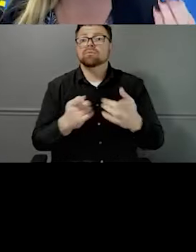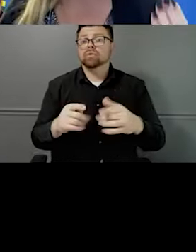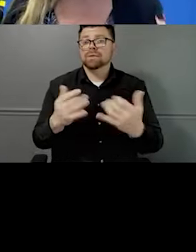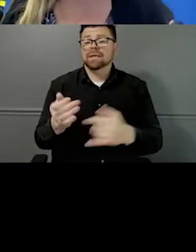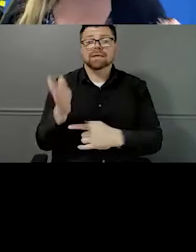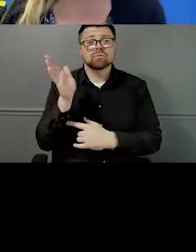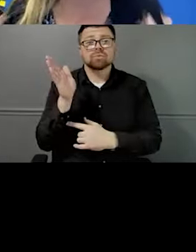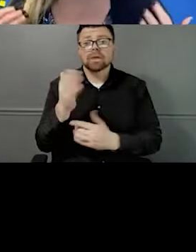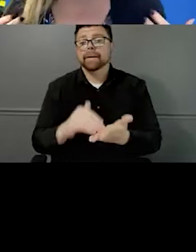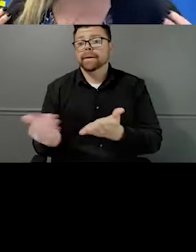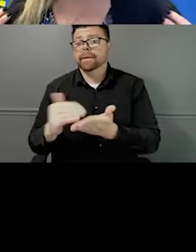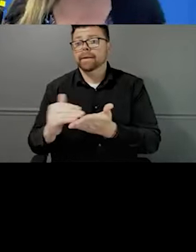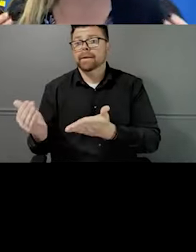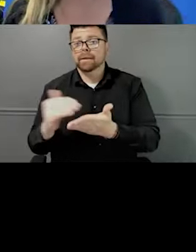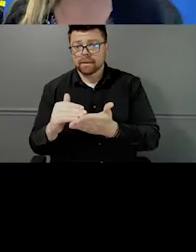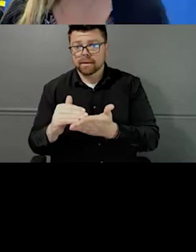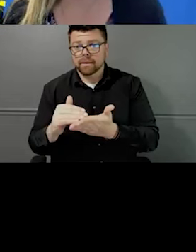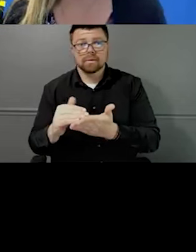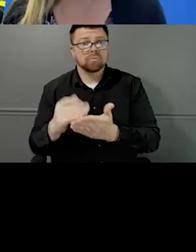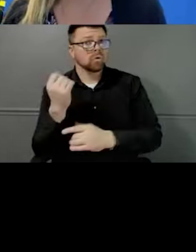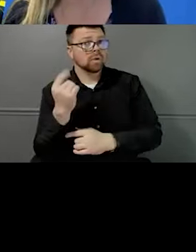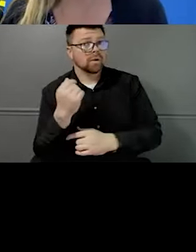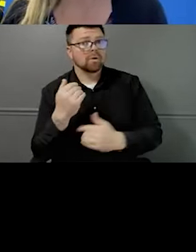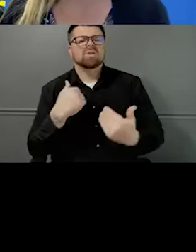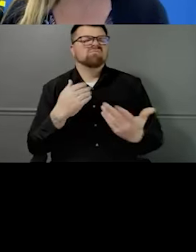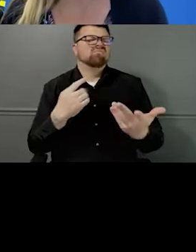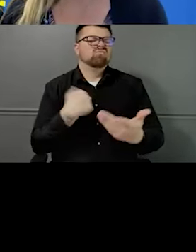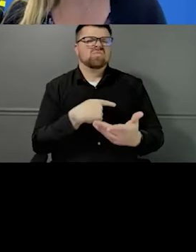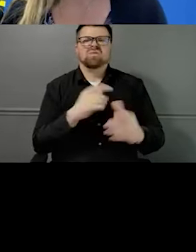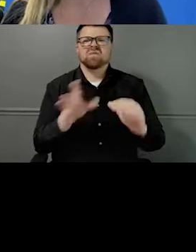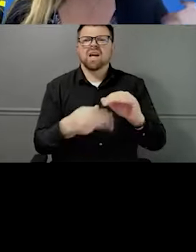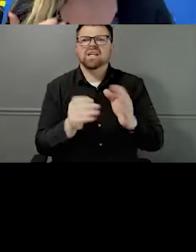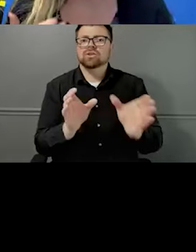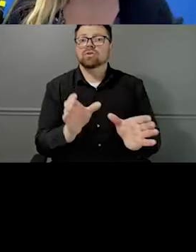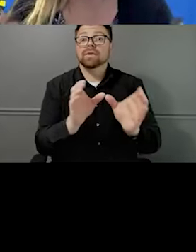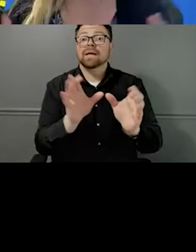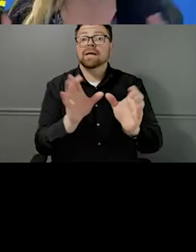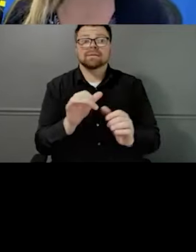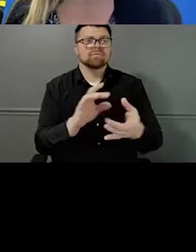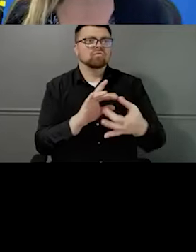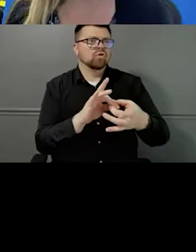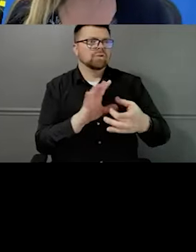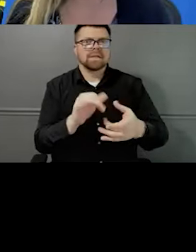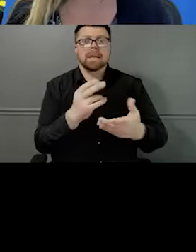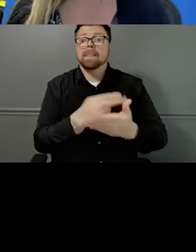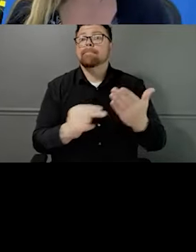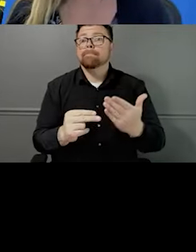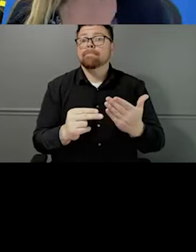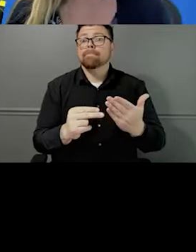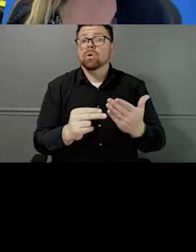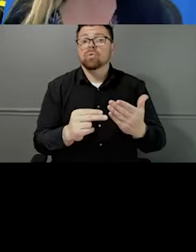but we have had it added certifications in that regard to both of these common forms.